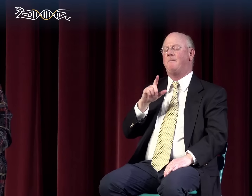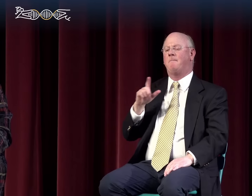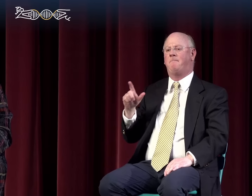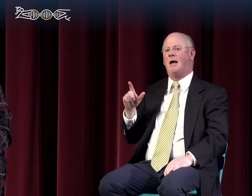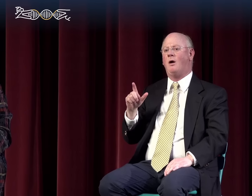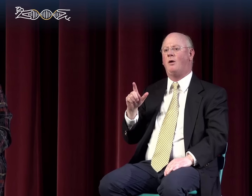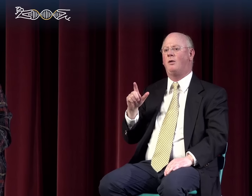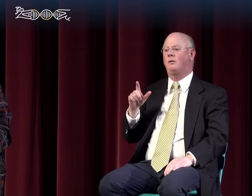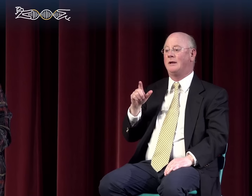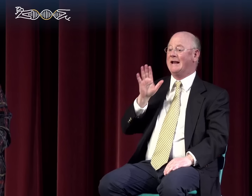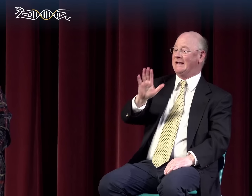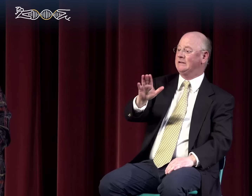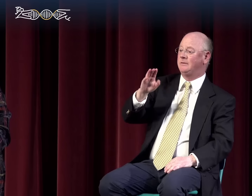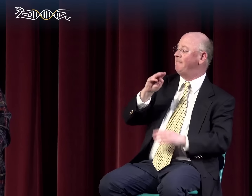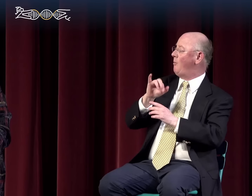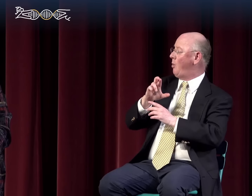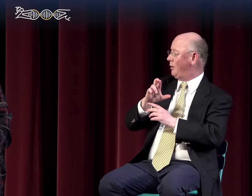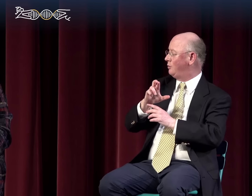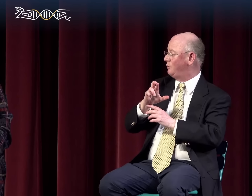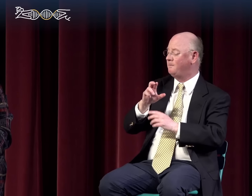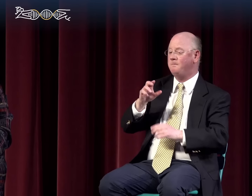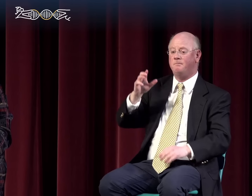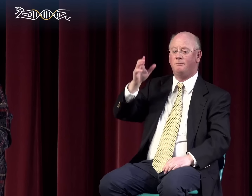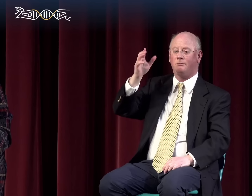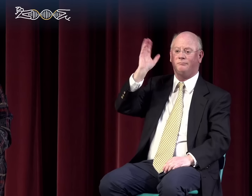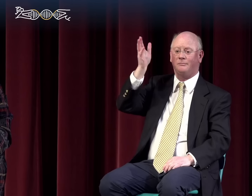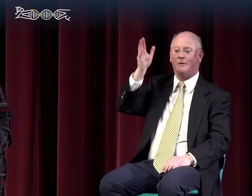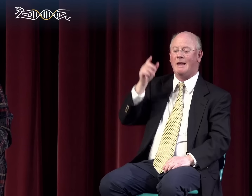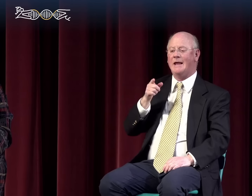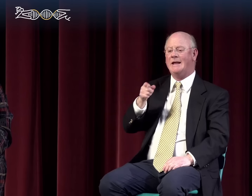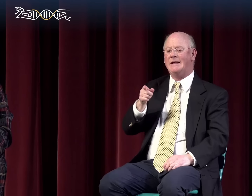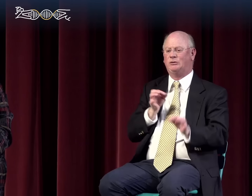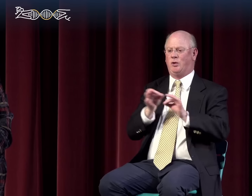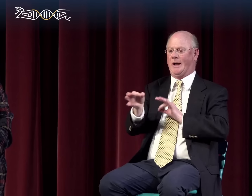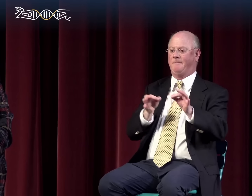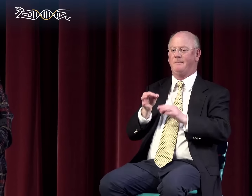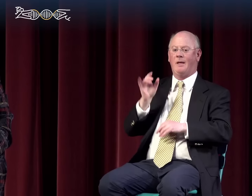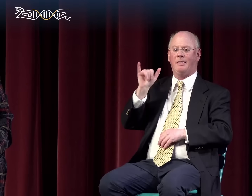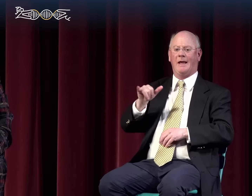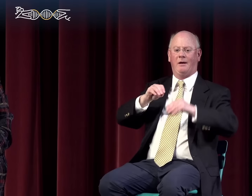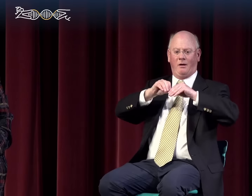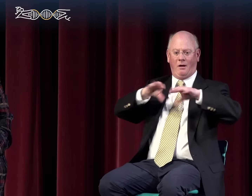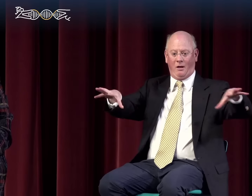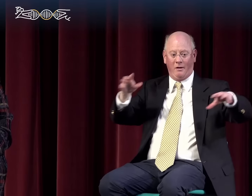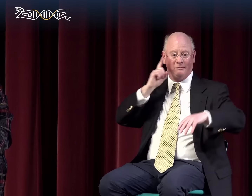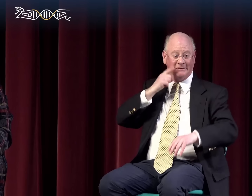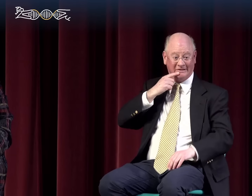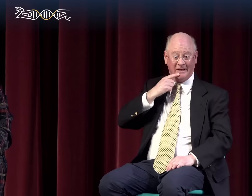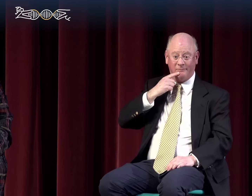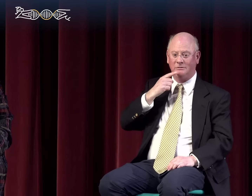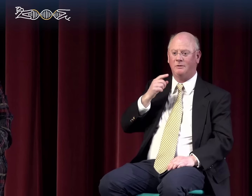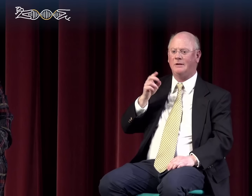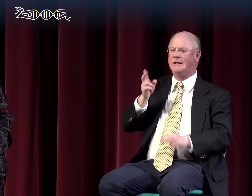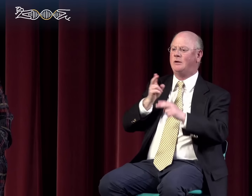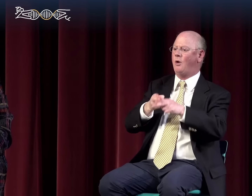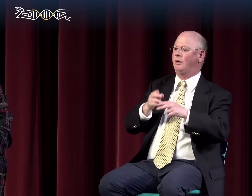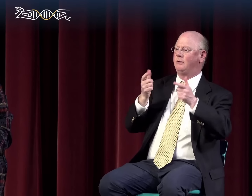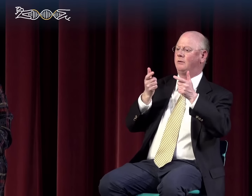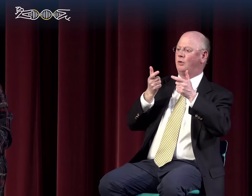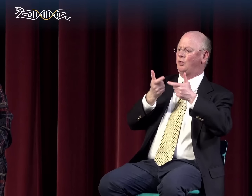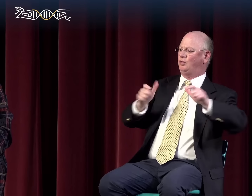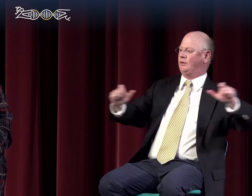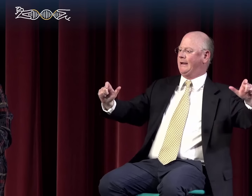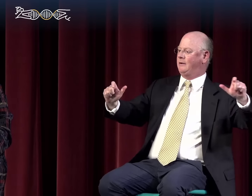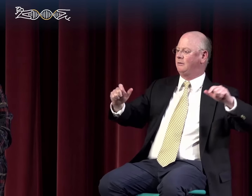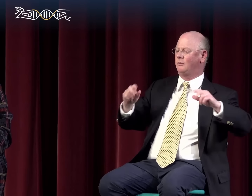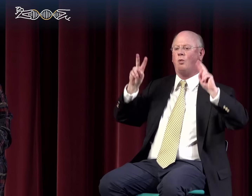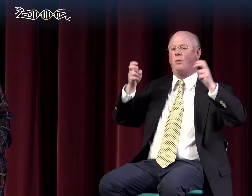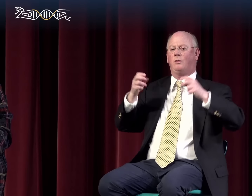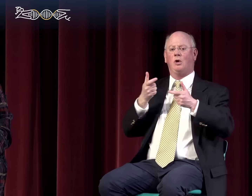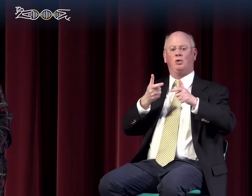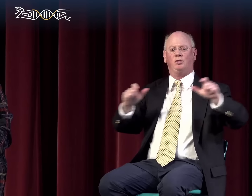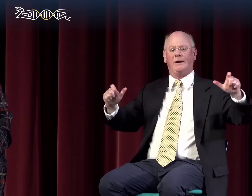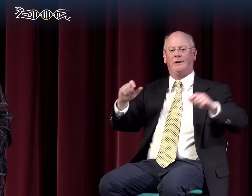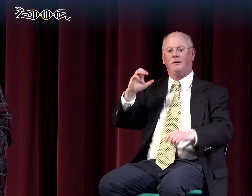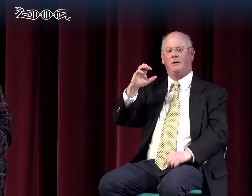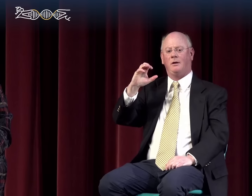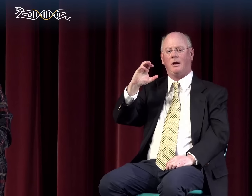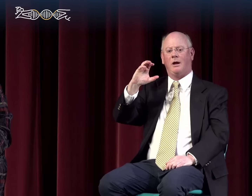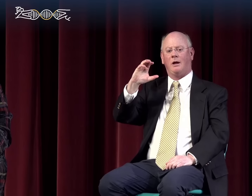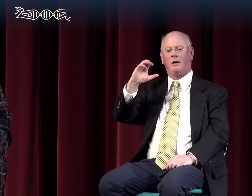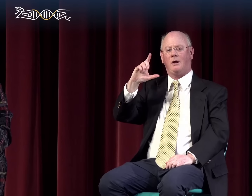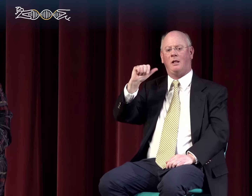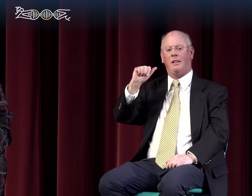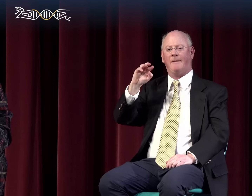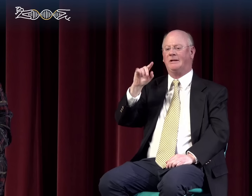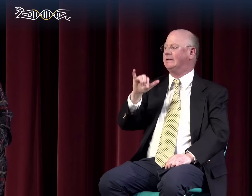In his memoir, he describes this idea of proliferation of Deaf race as